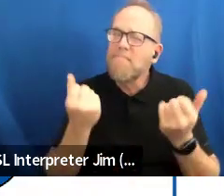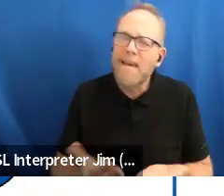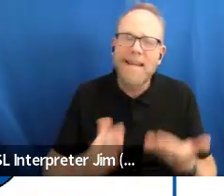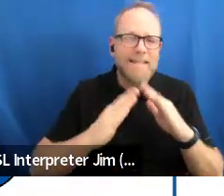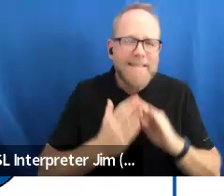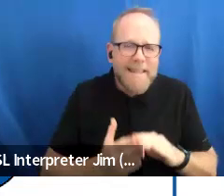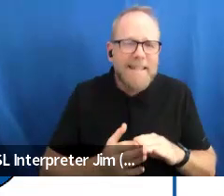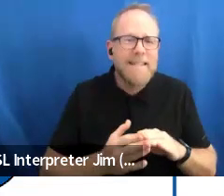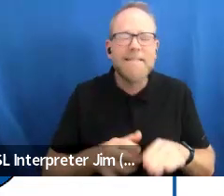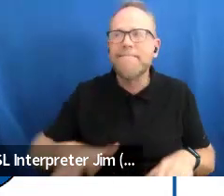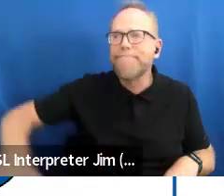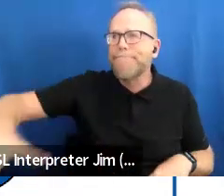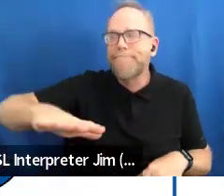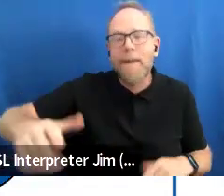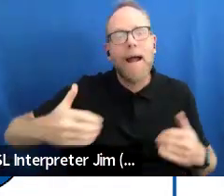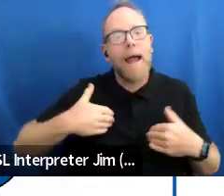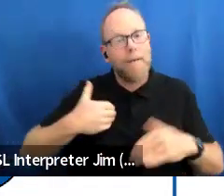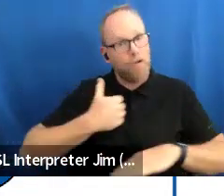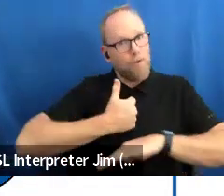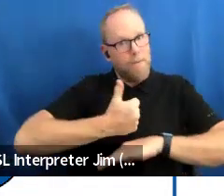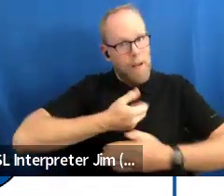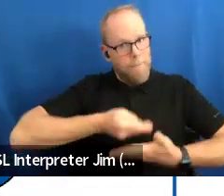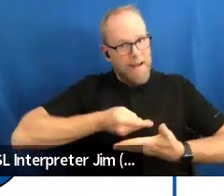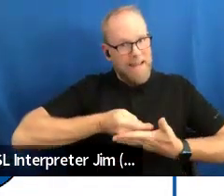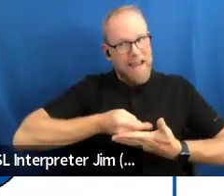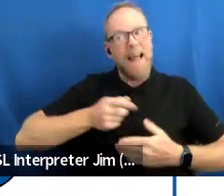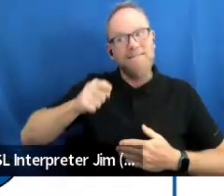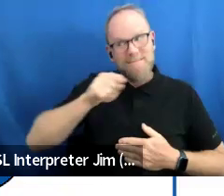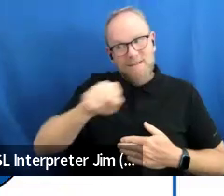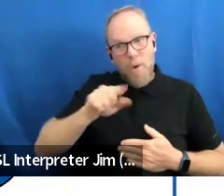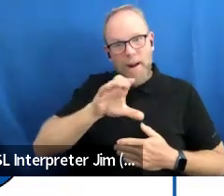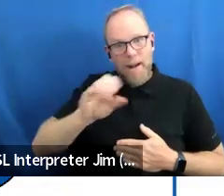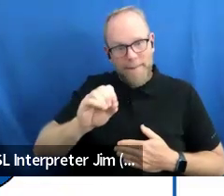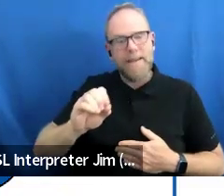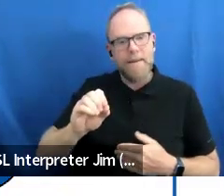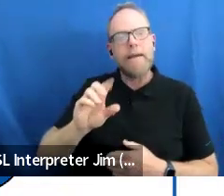they all received Federal money. So this was -- Section 504 of the Rehabilitation